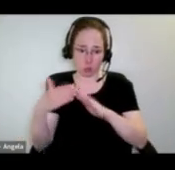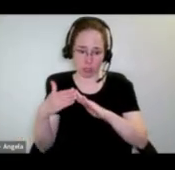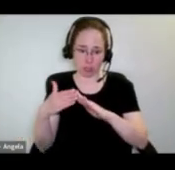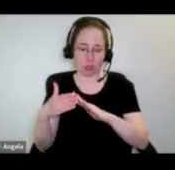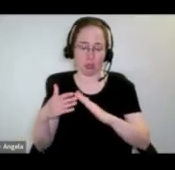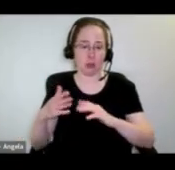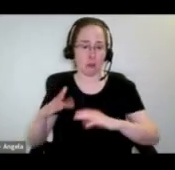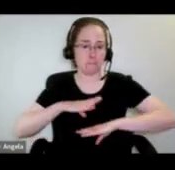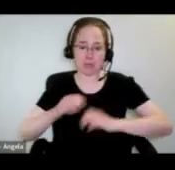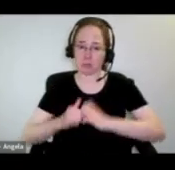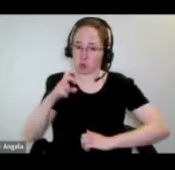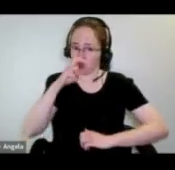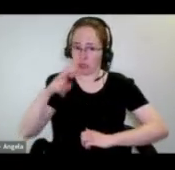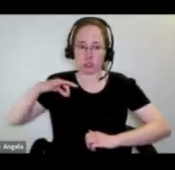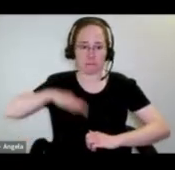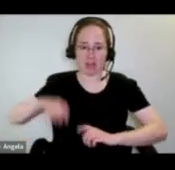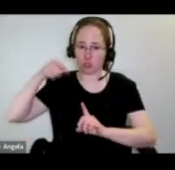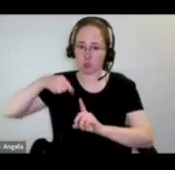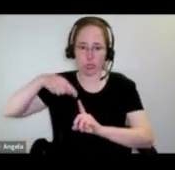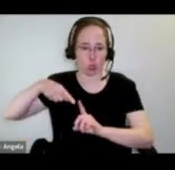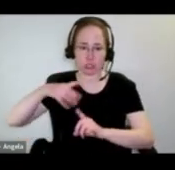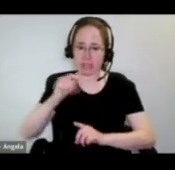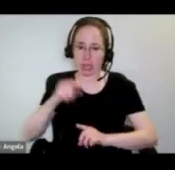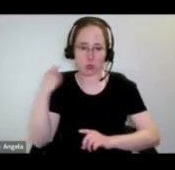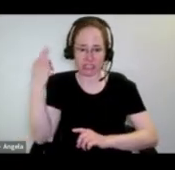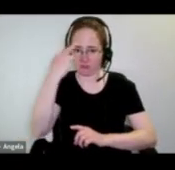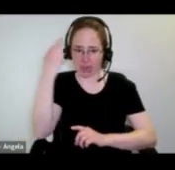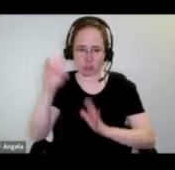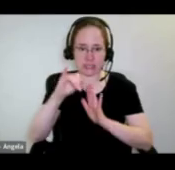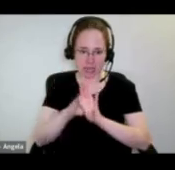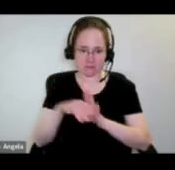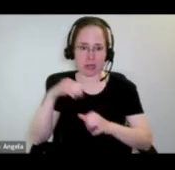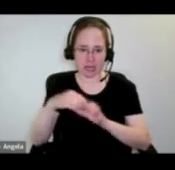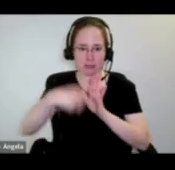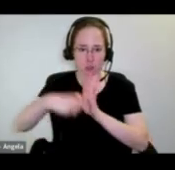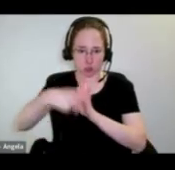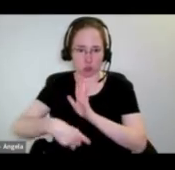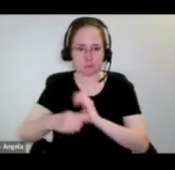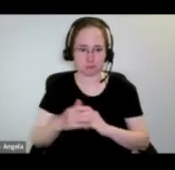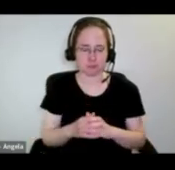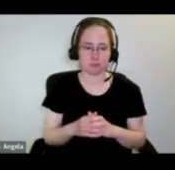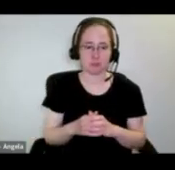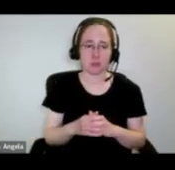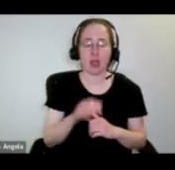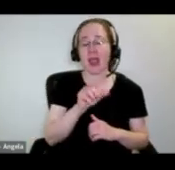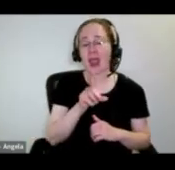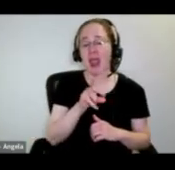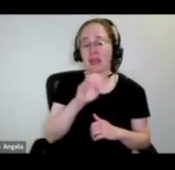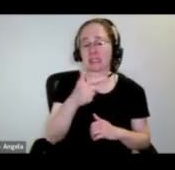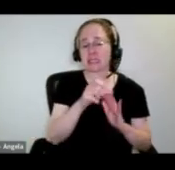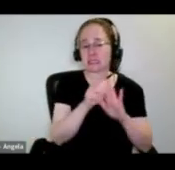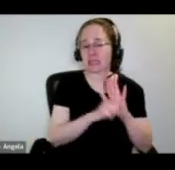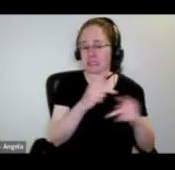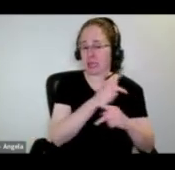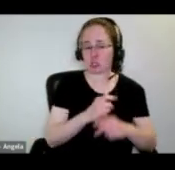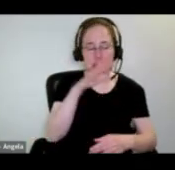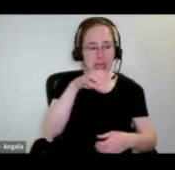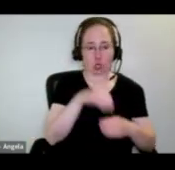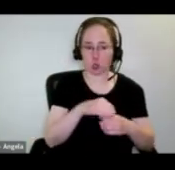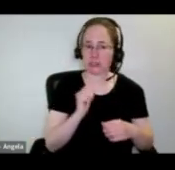David Watkins: Or, calculating days saved in the community by meeting the most stringent benefit triggers and risk factors identified in the literature.